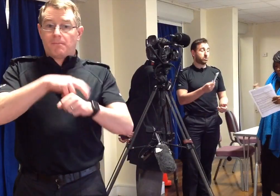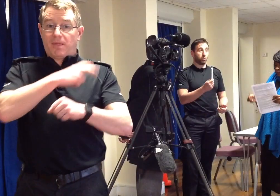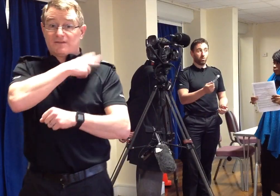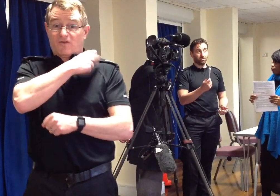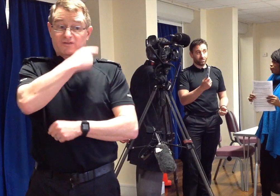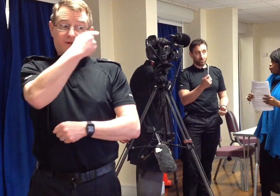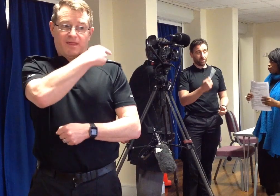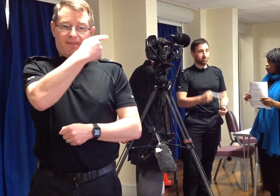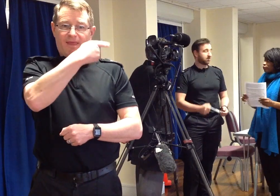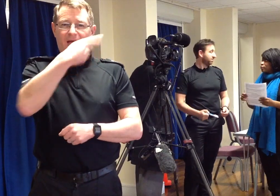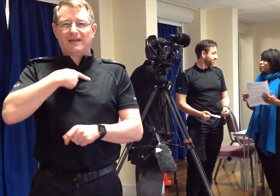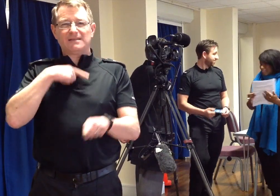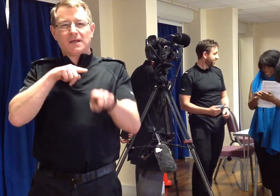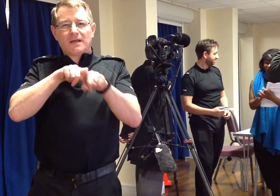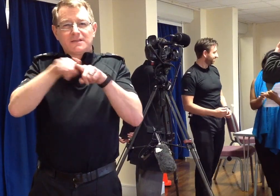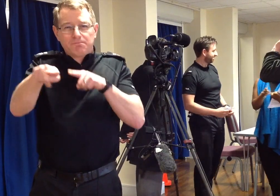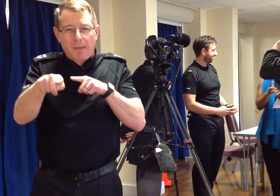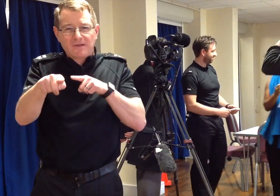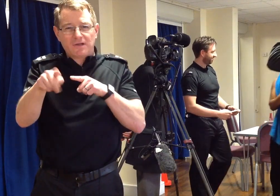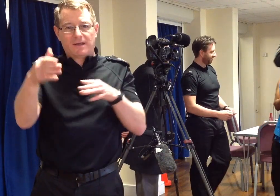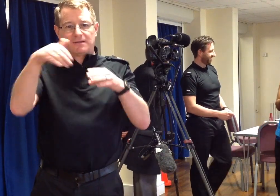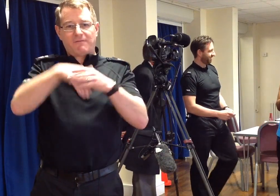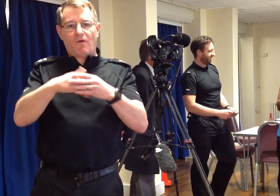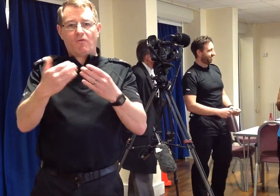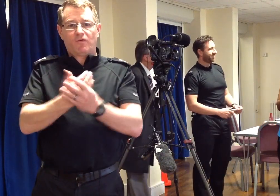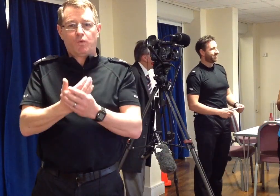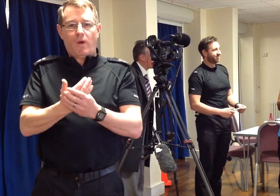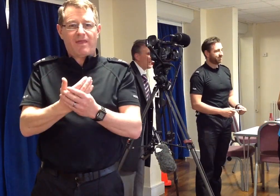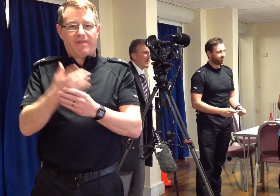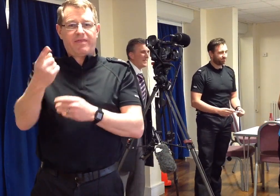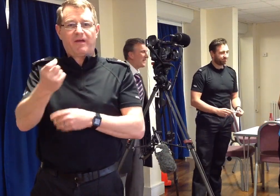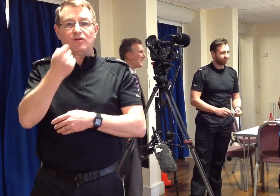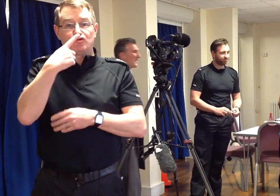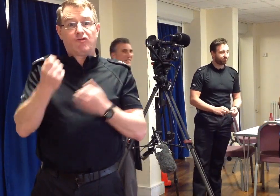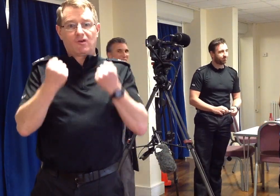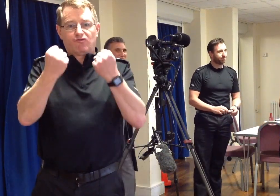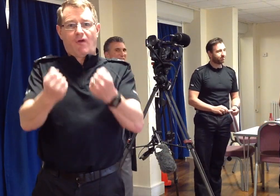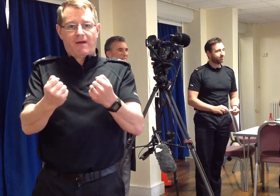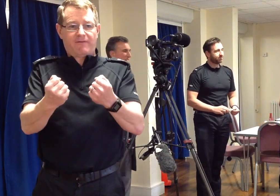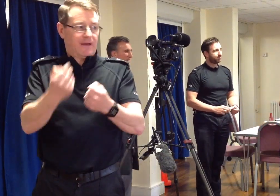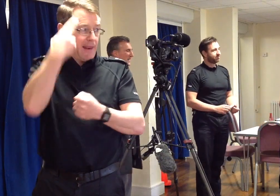That police officer is a specialist in drug driving